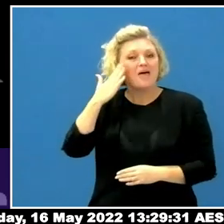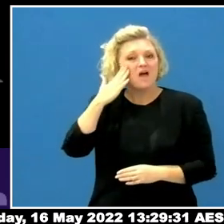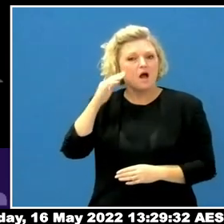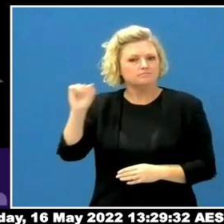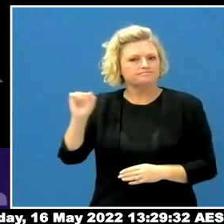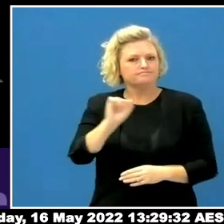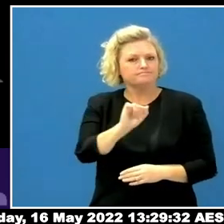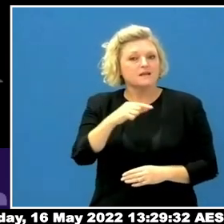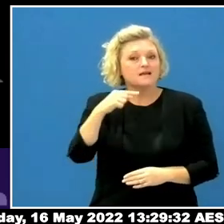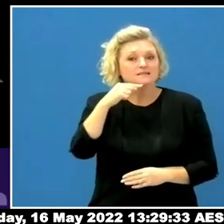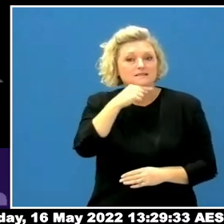I see Lilly on the screen.